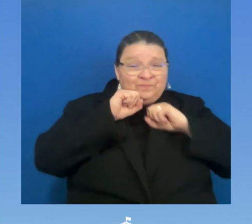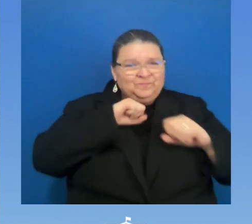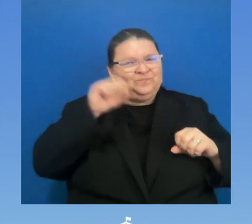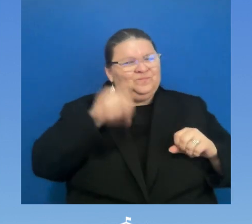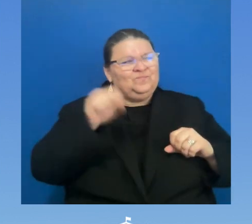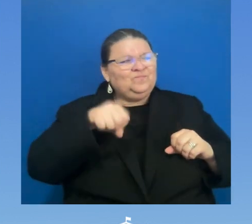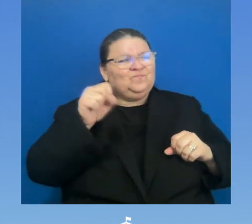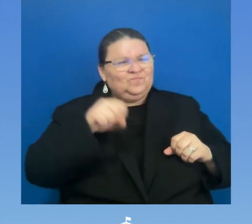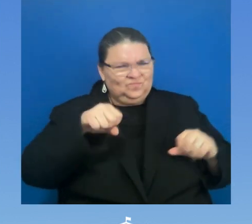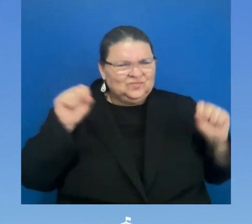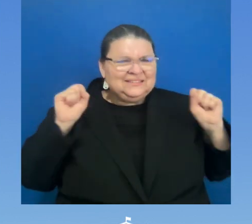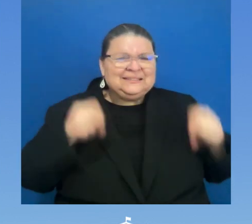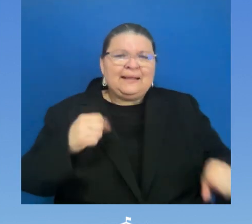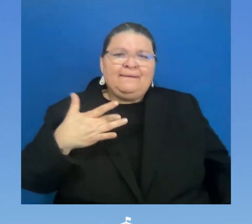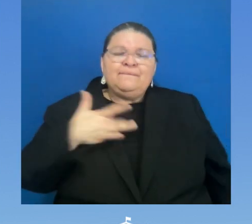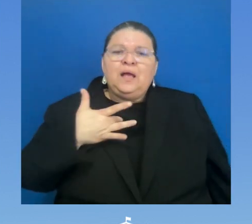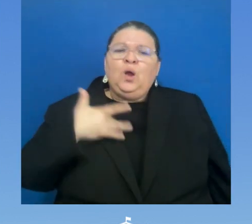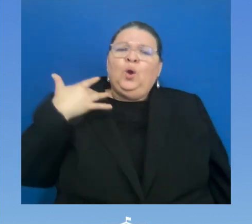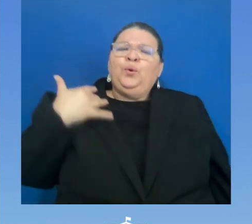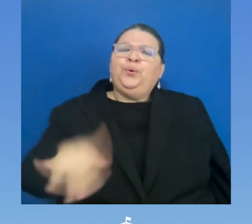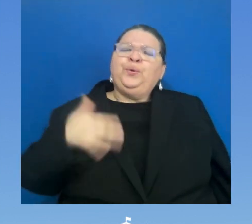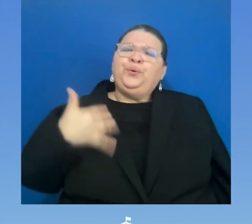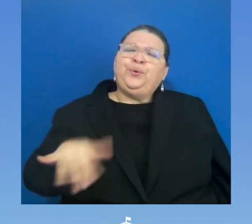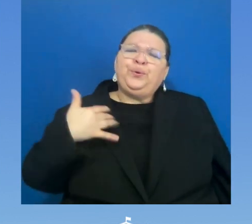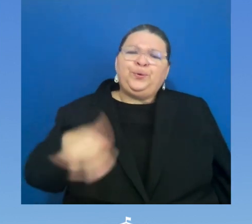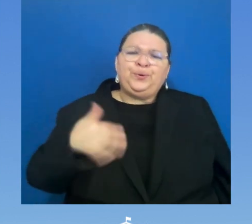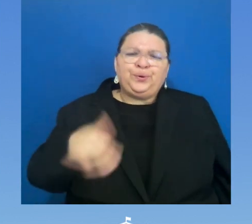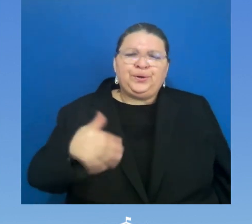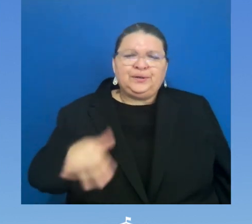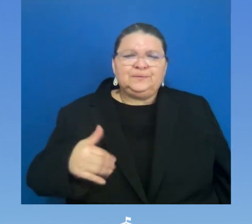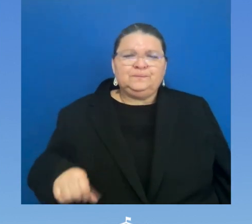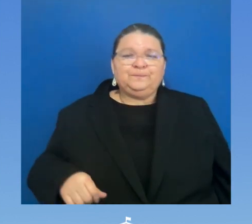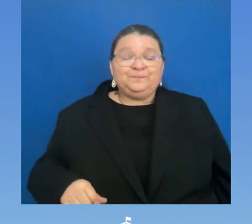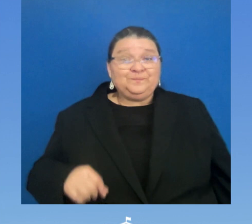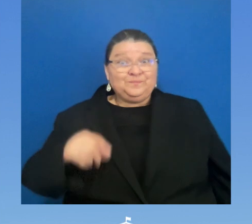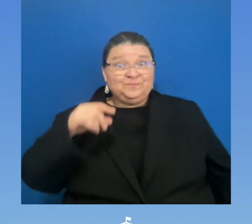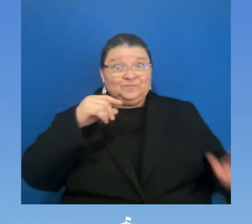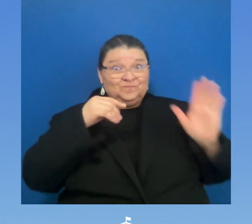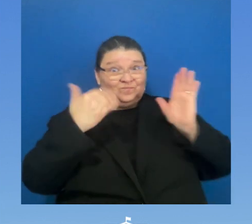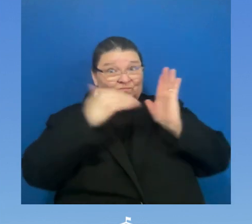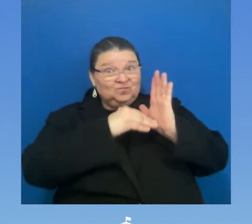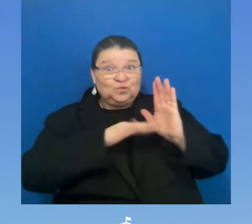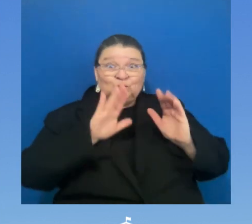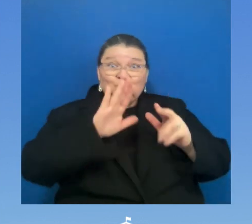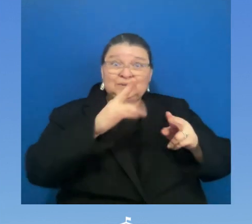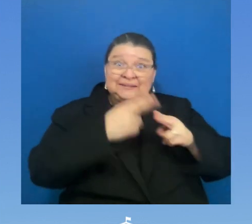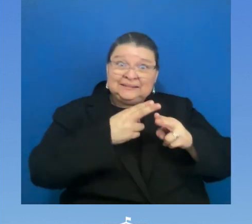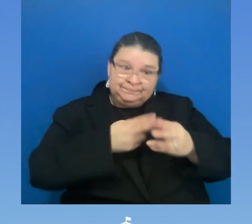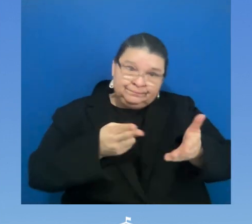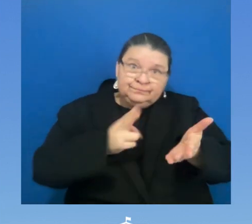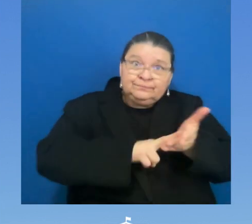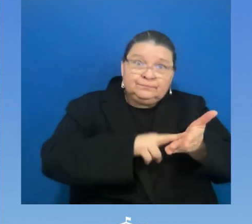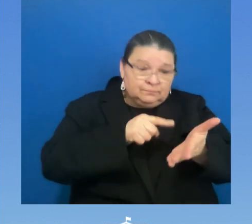Being able to sign your name with 27 other people and being able to, at times, take a rest